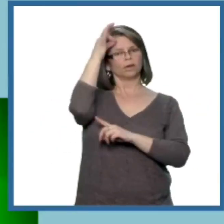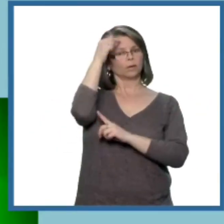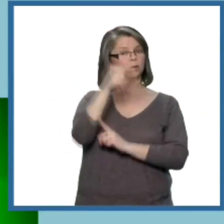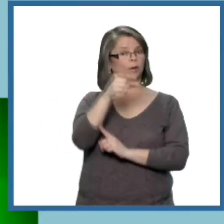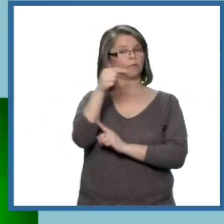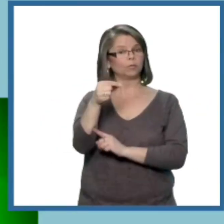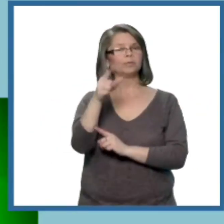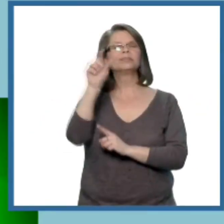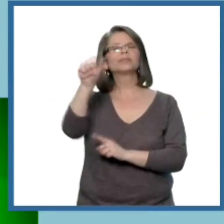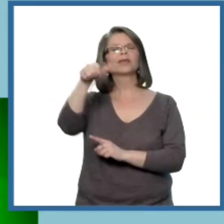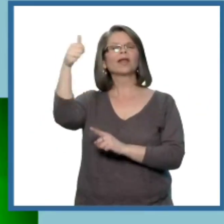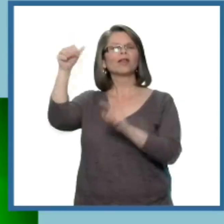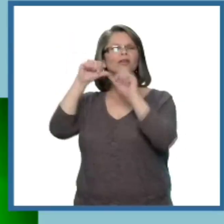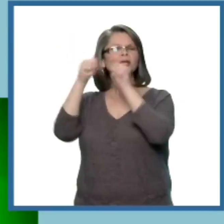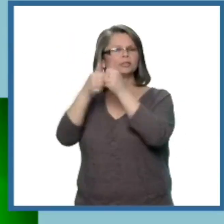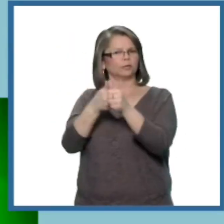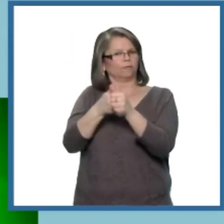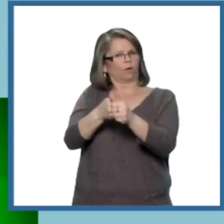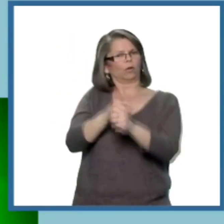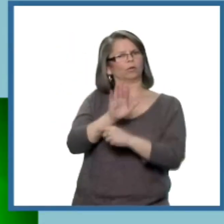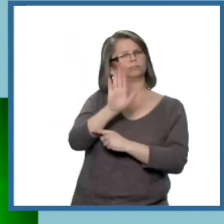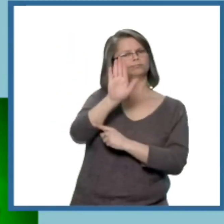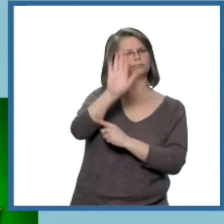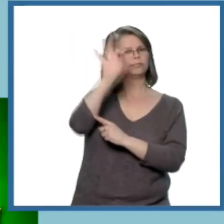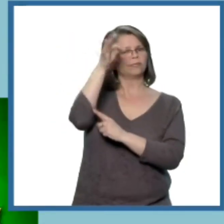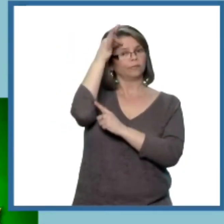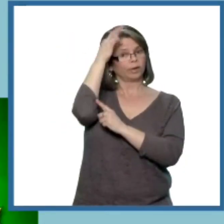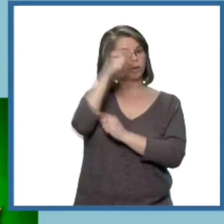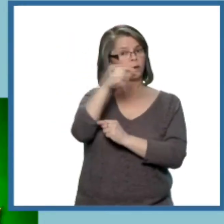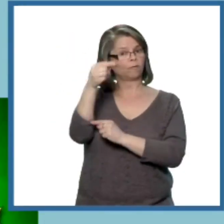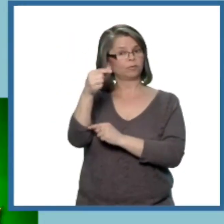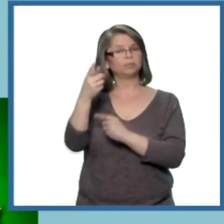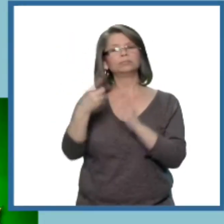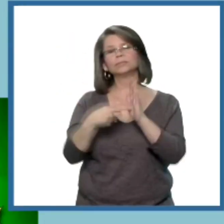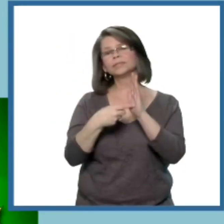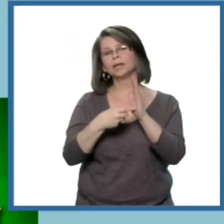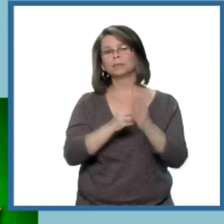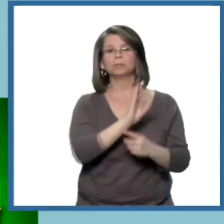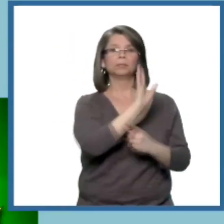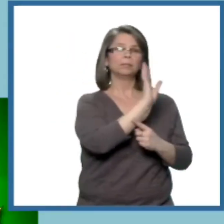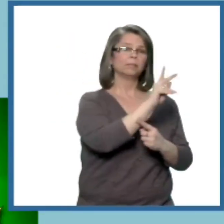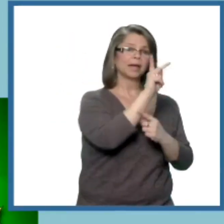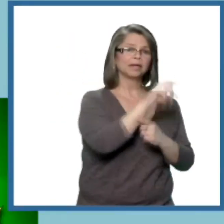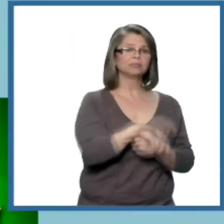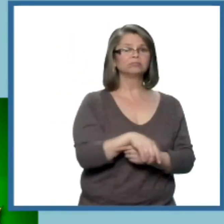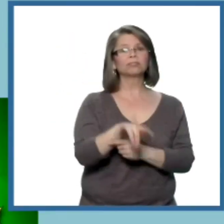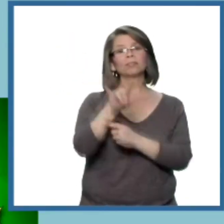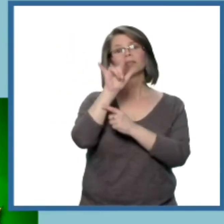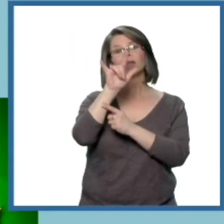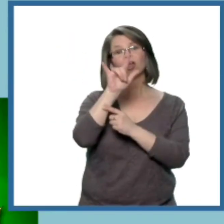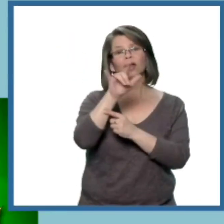airlines, and interprovincial transportation companies. These are covered by the Canadian Human Rights Act.